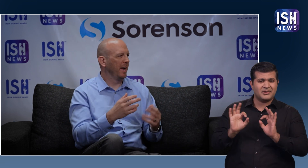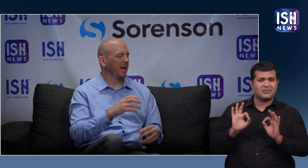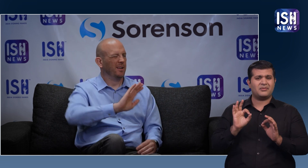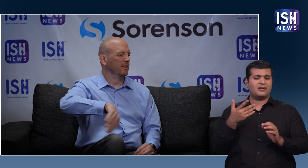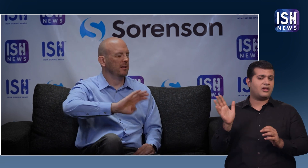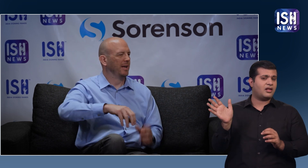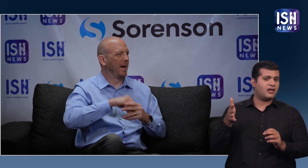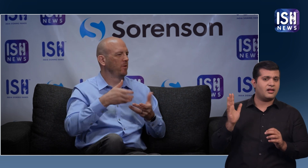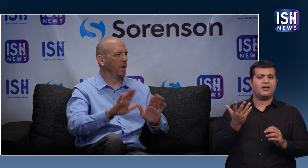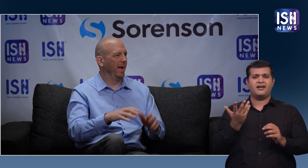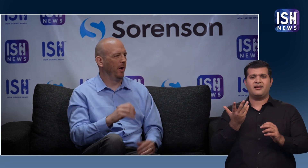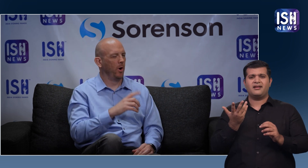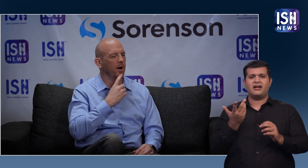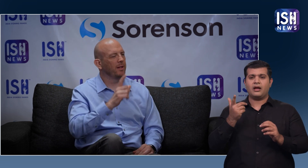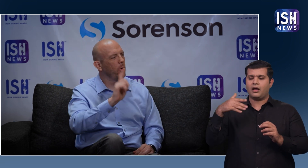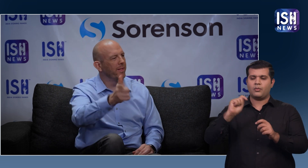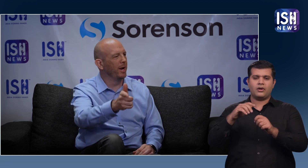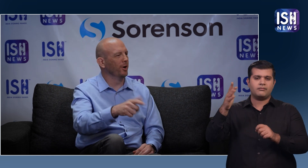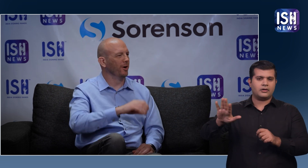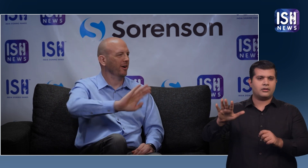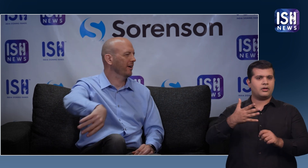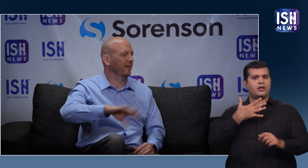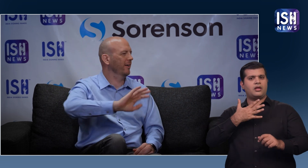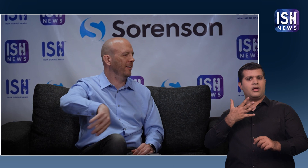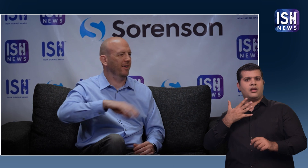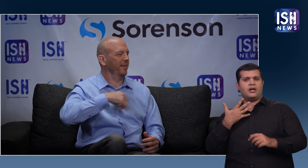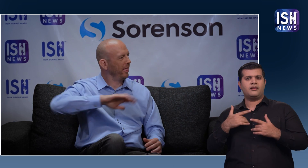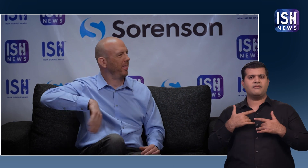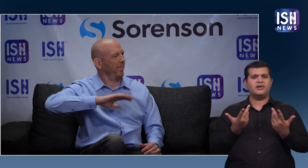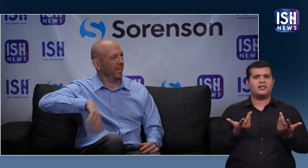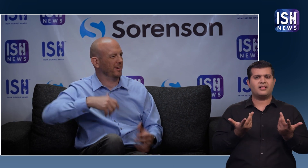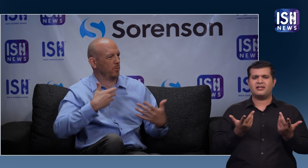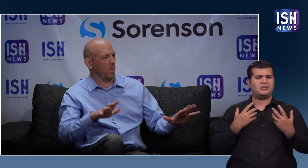And they tried to get me out of the way, or they said they will talk later. I don't want these.